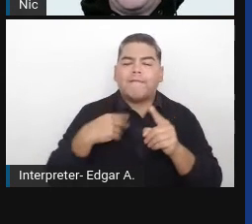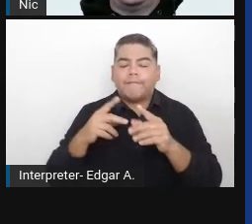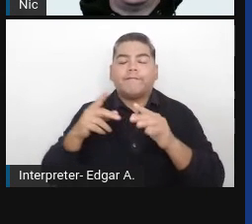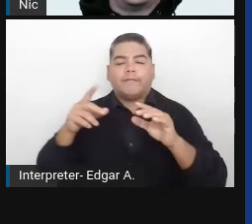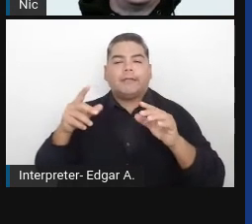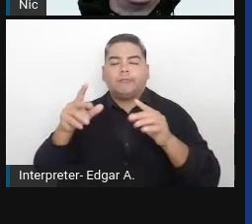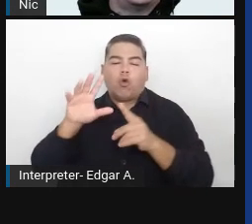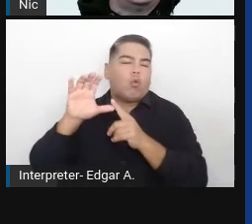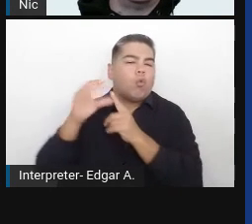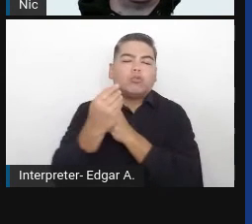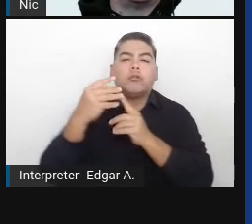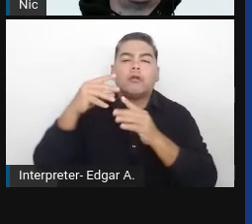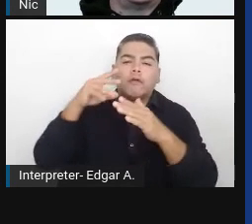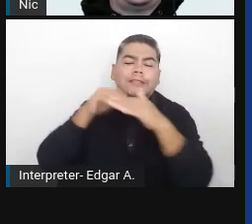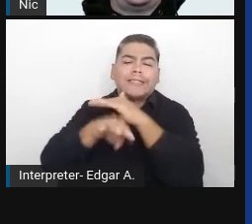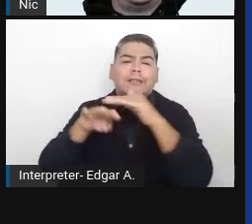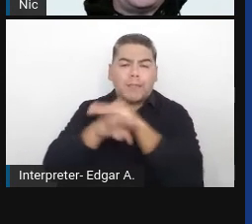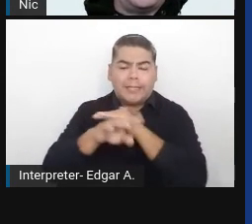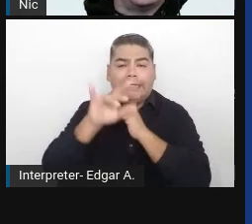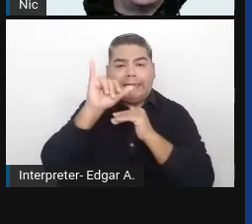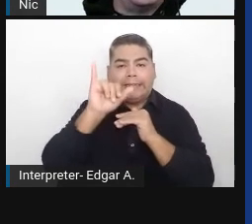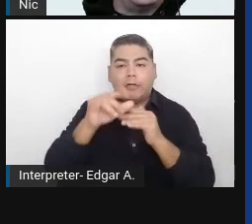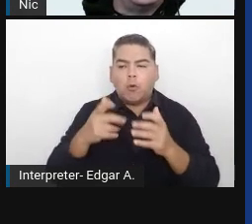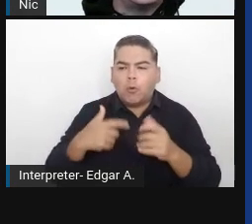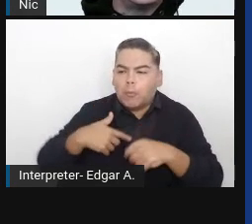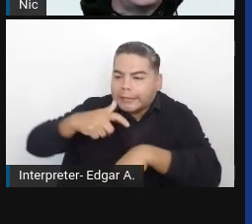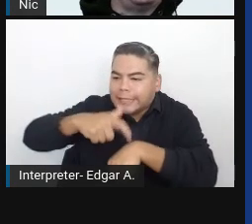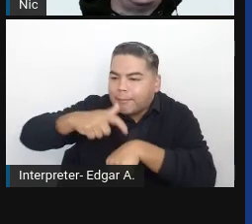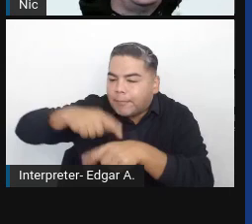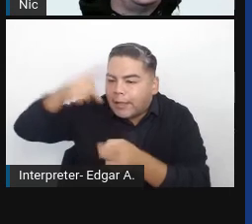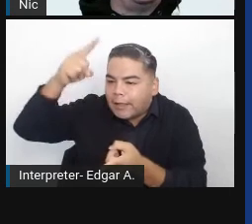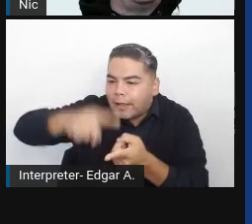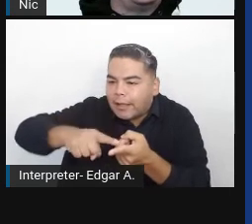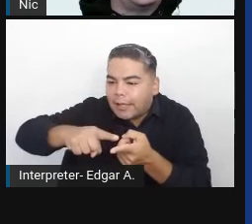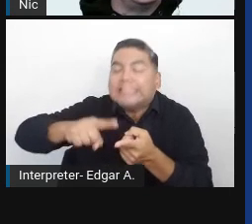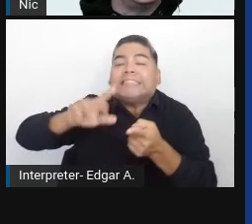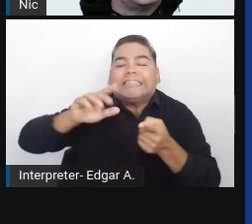I'm coming short on time, I'm going to skip a couple of things